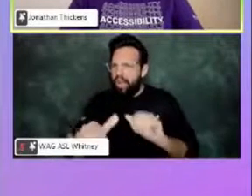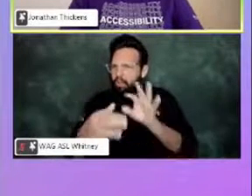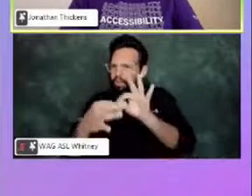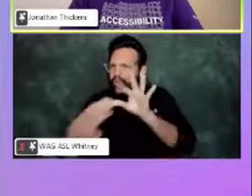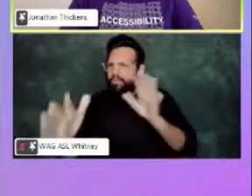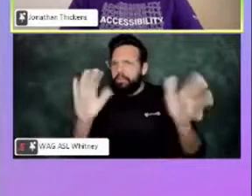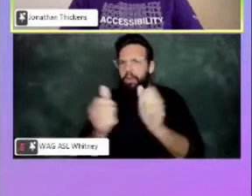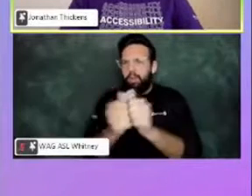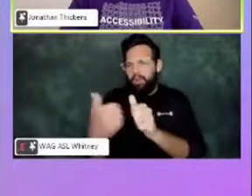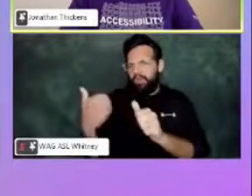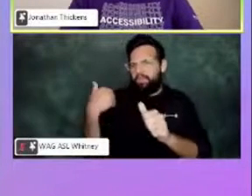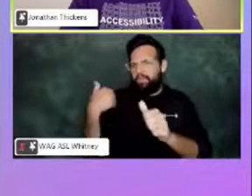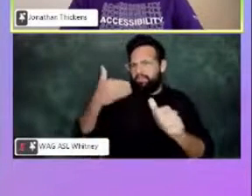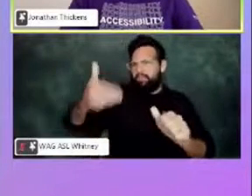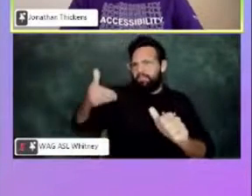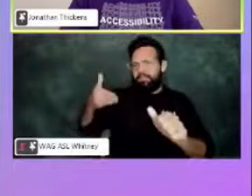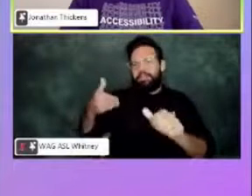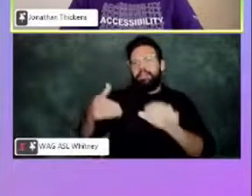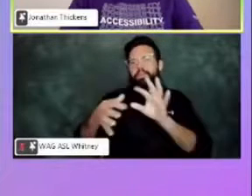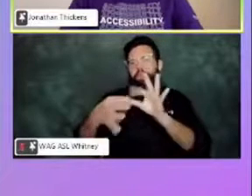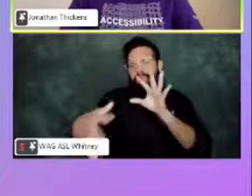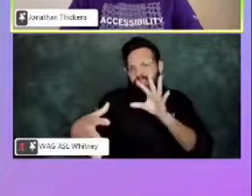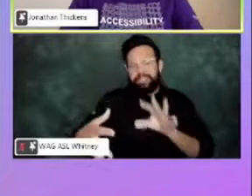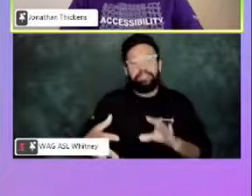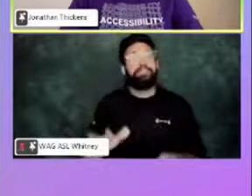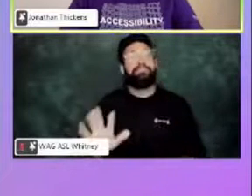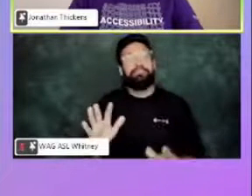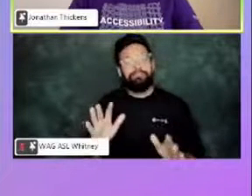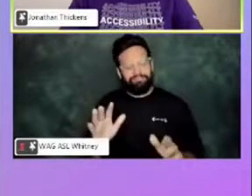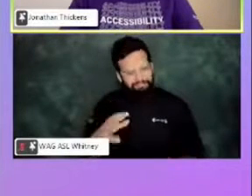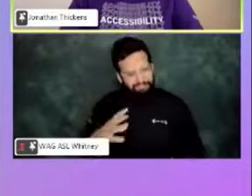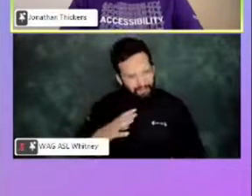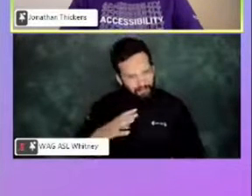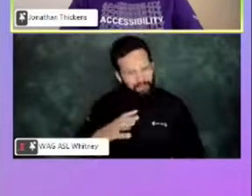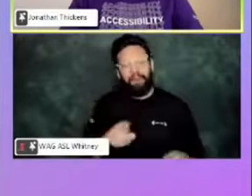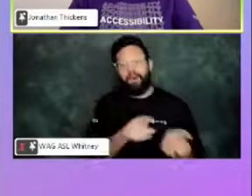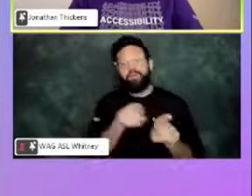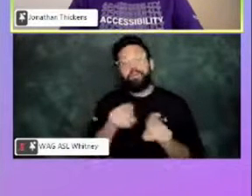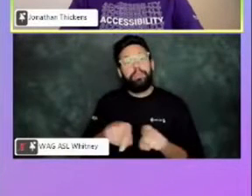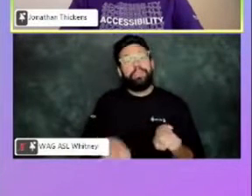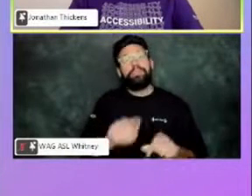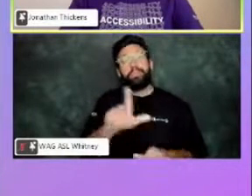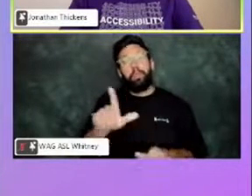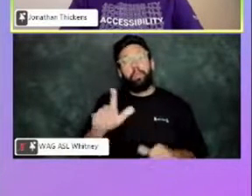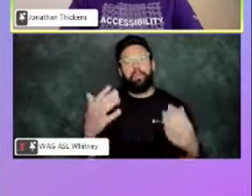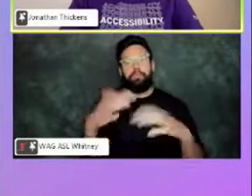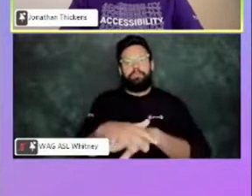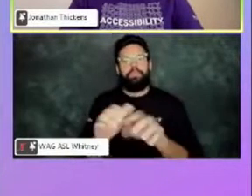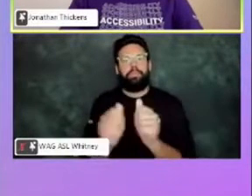Another great benefit is that this tool will automatically integrates with Git data, which is what allows us to have that commit branch